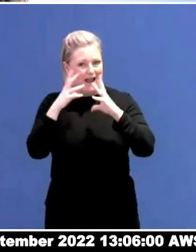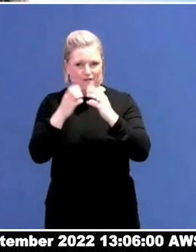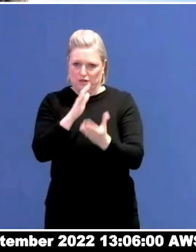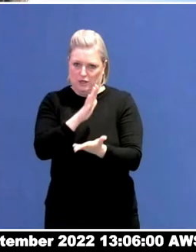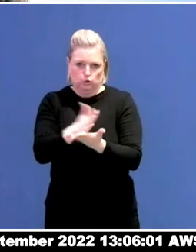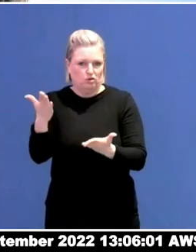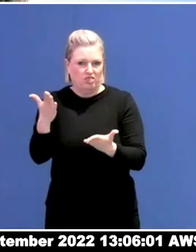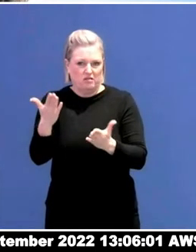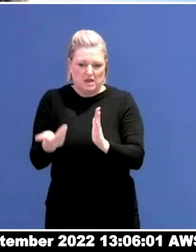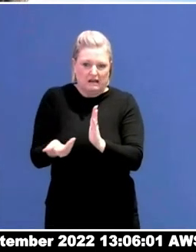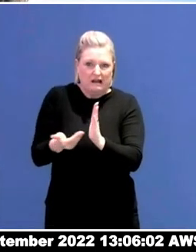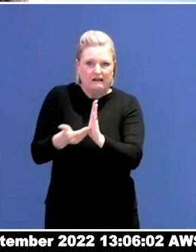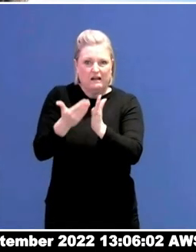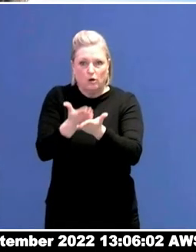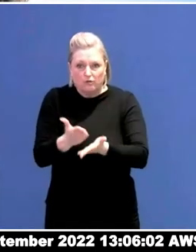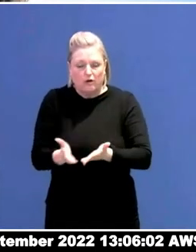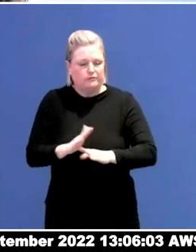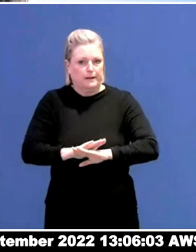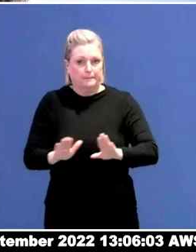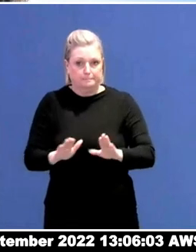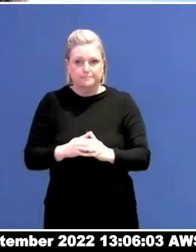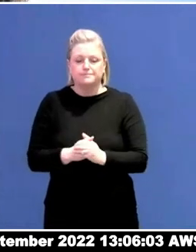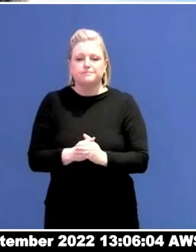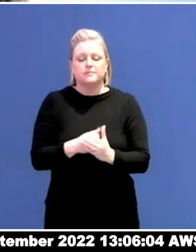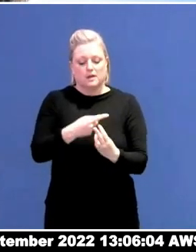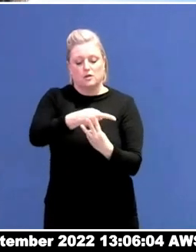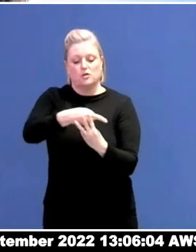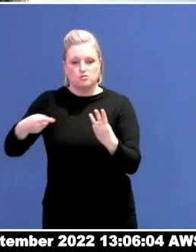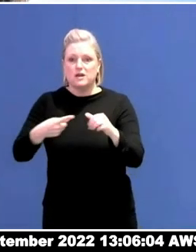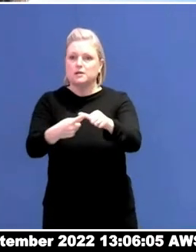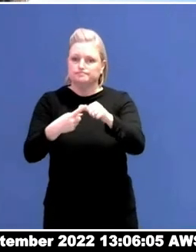Yes. I do. CHAIR: Thank you very much.